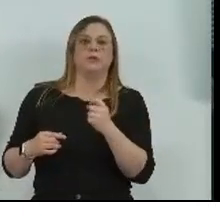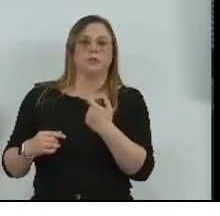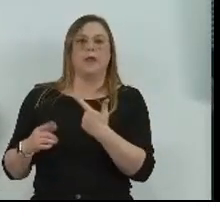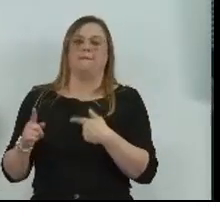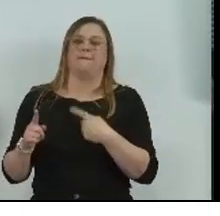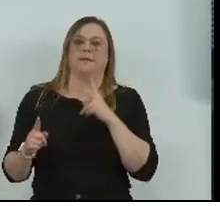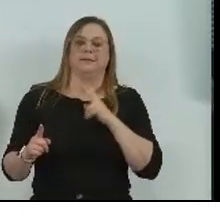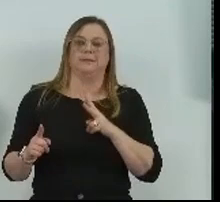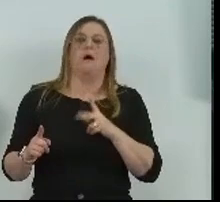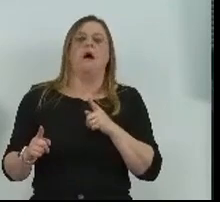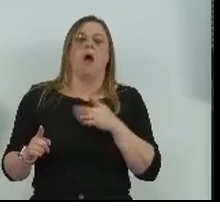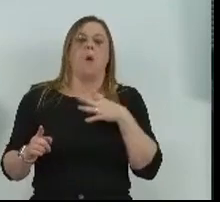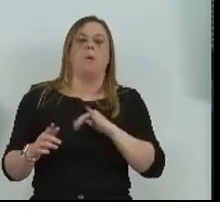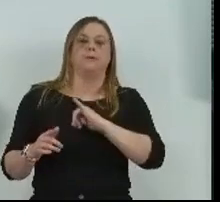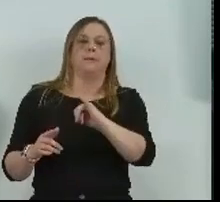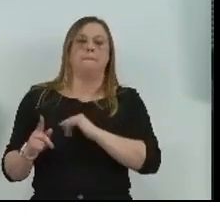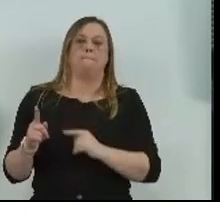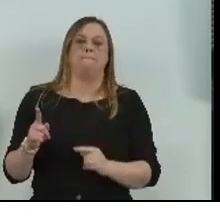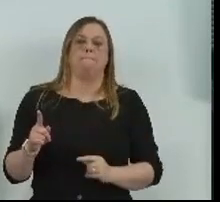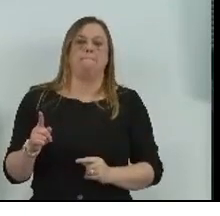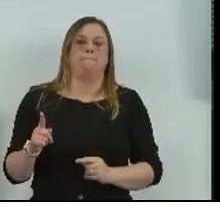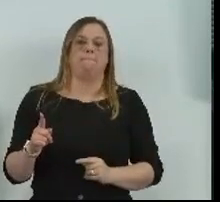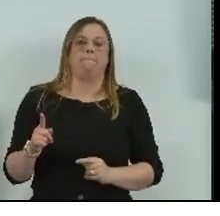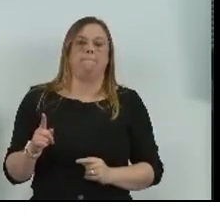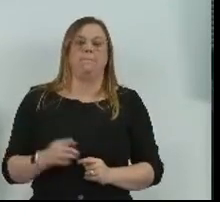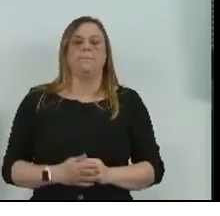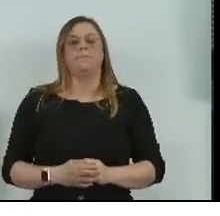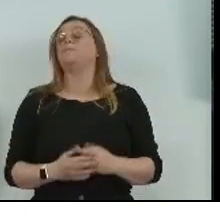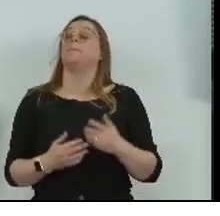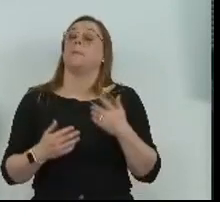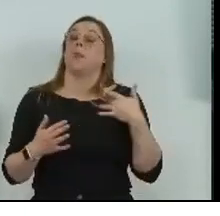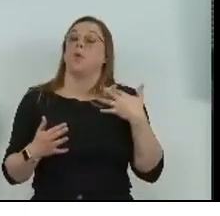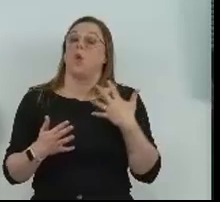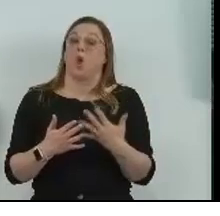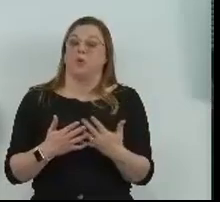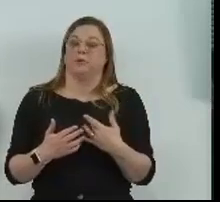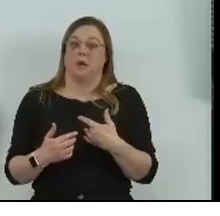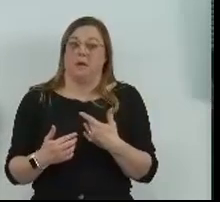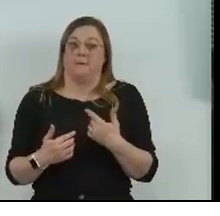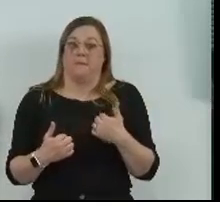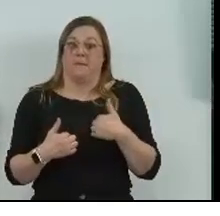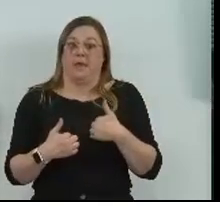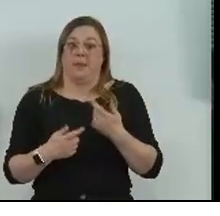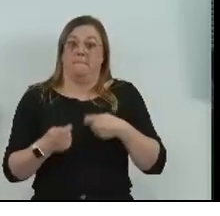And been a very, very long journey to be able to call myself a Paralympian.